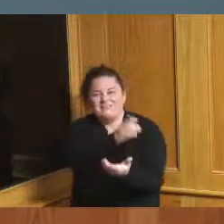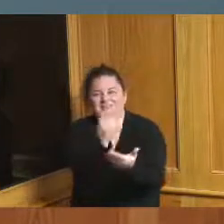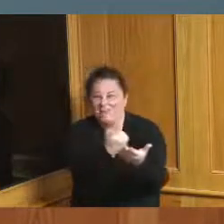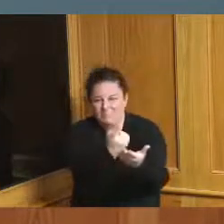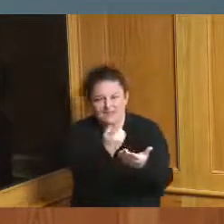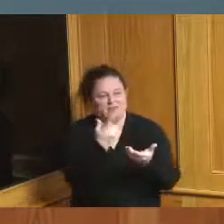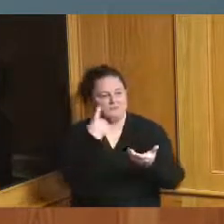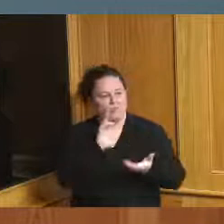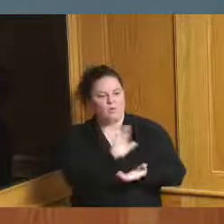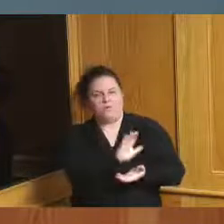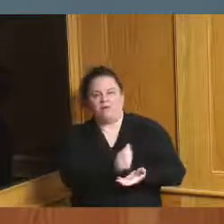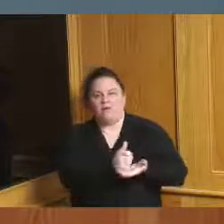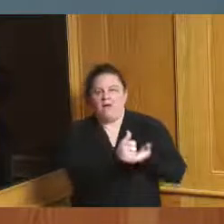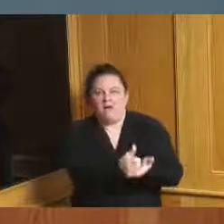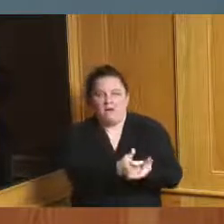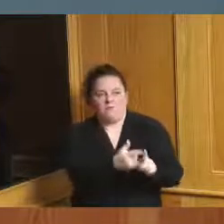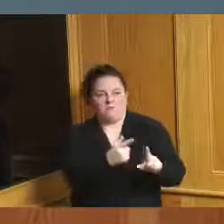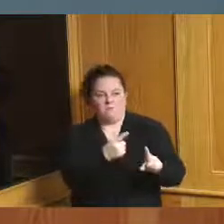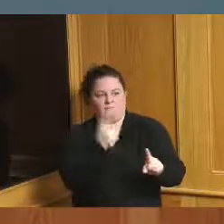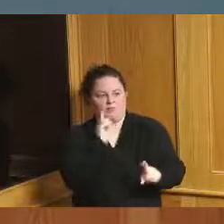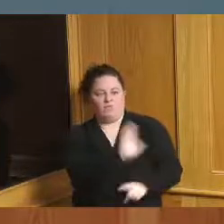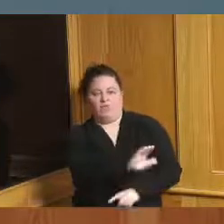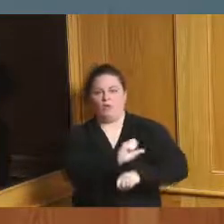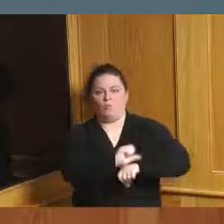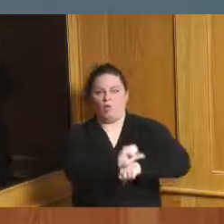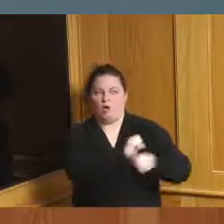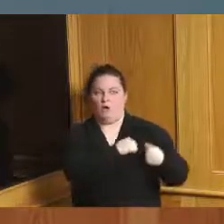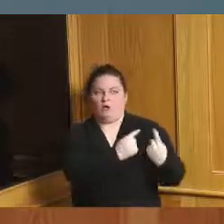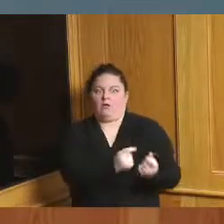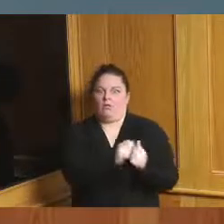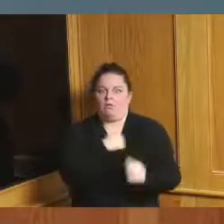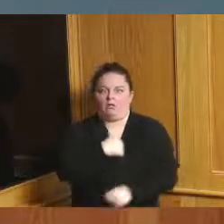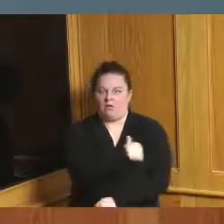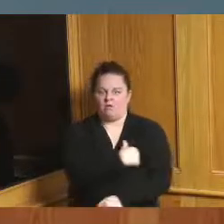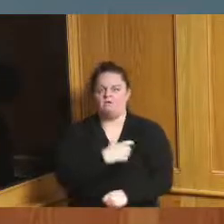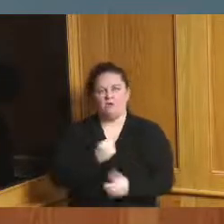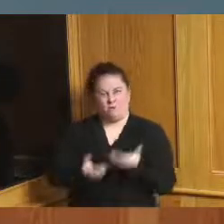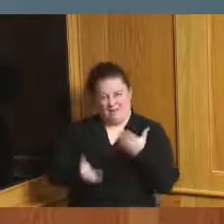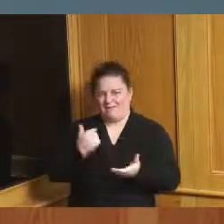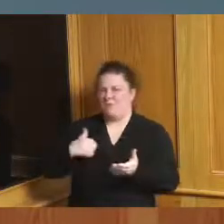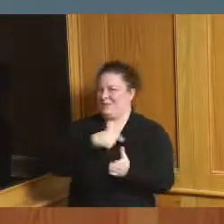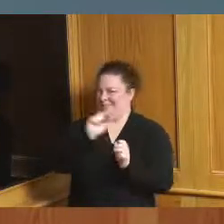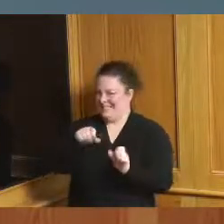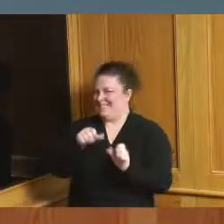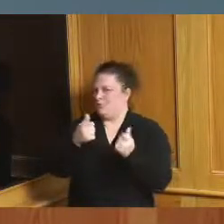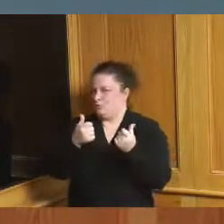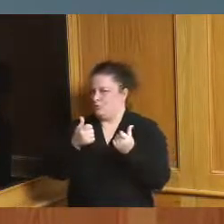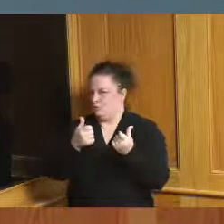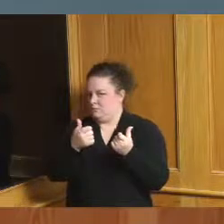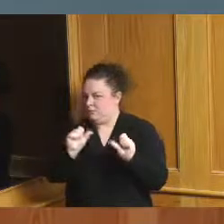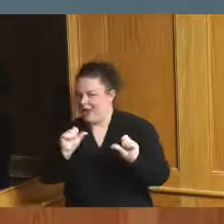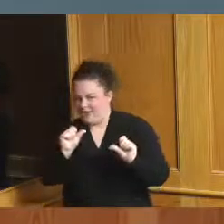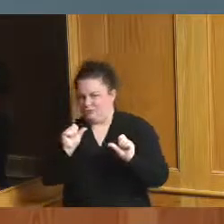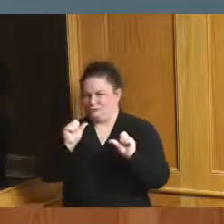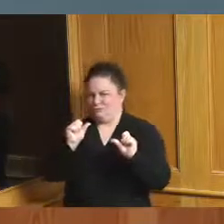the treasury rule then we have to look beyond the treasury rule so hi John okay so that that's what